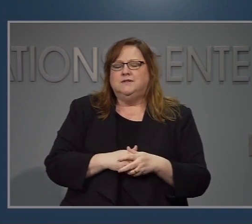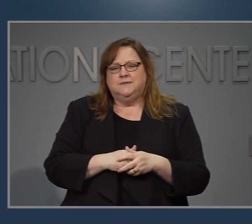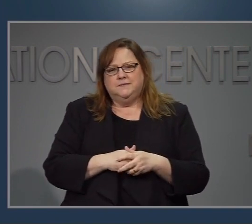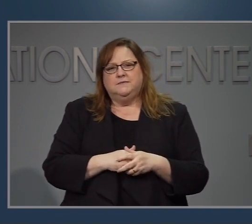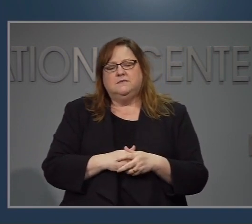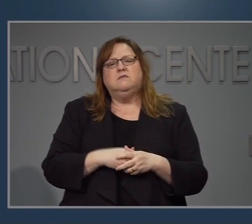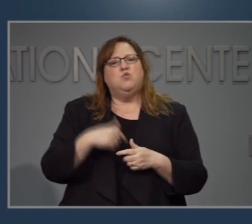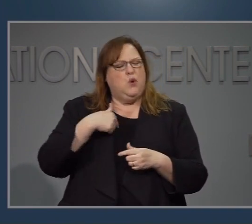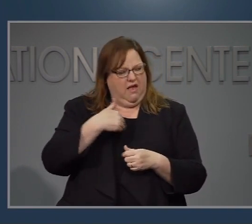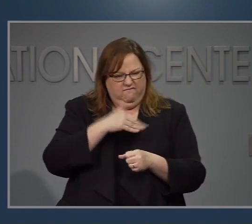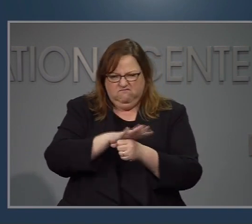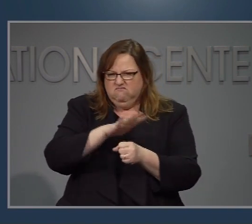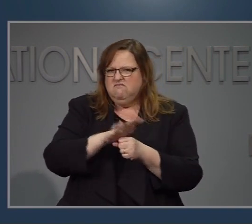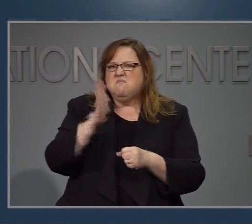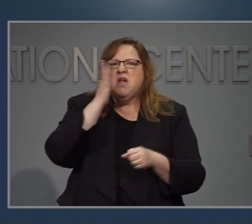OUR METRIC OF DAY OVER DAY HOSPITALIZATIONS. THIS YELLOW